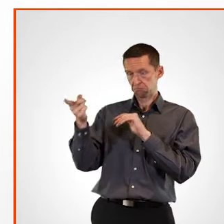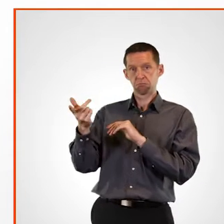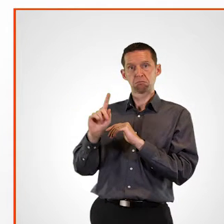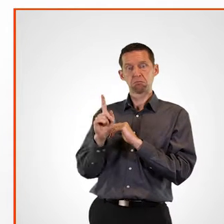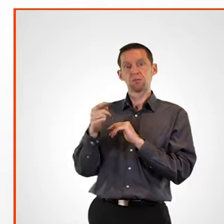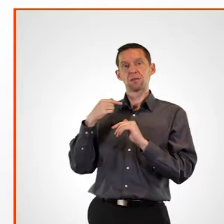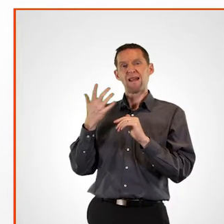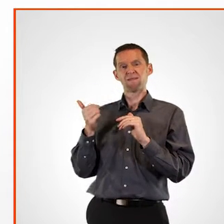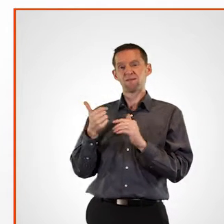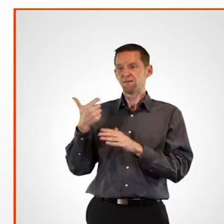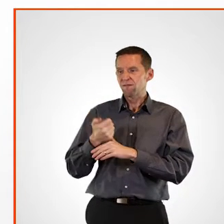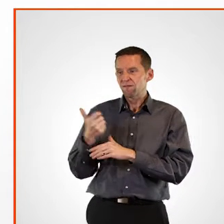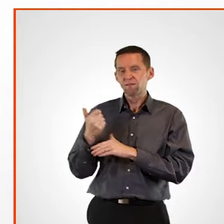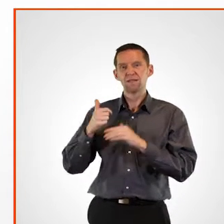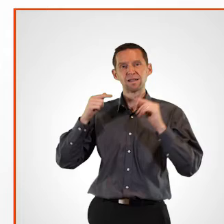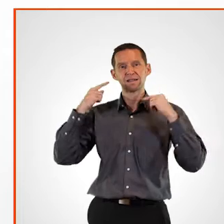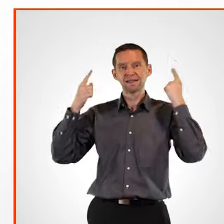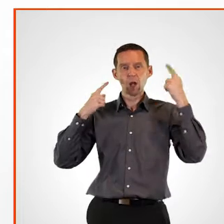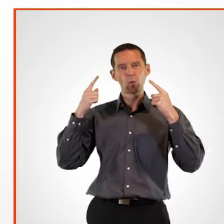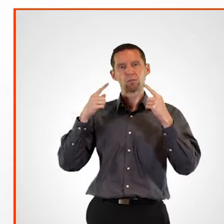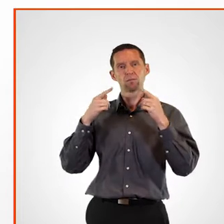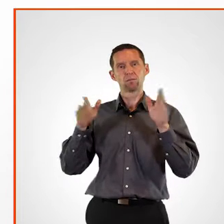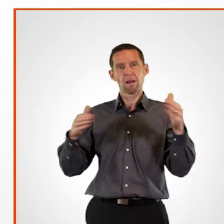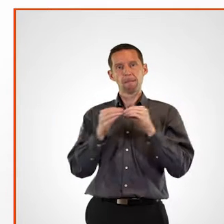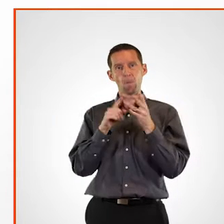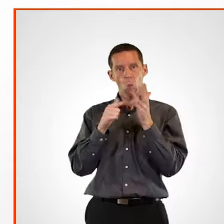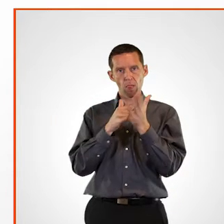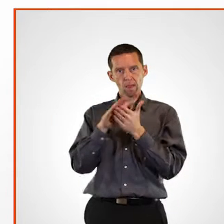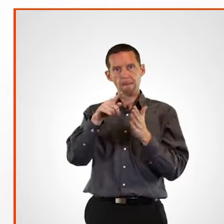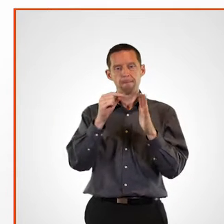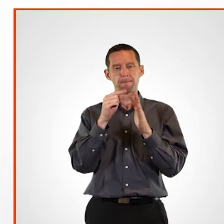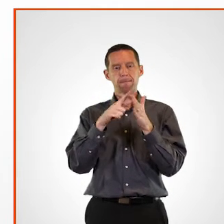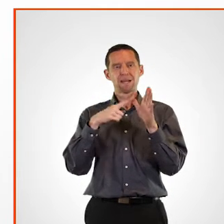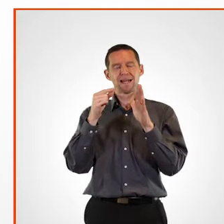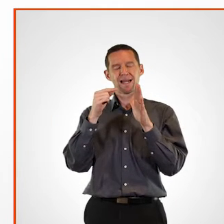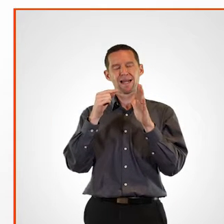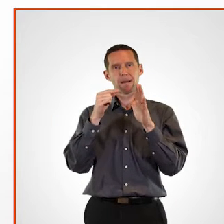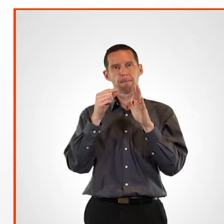we had vocabulary measure, the Peabody Picture Vocabulary Test, various language measures, speech,